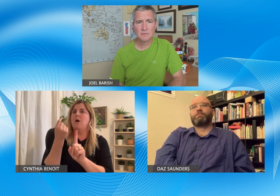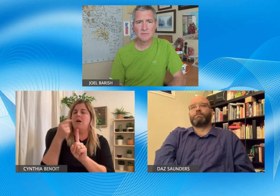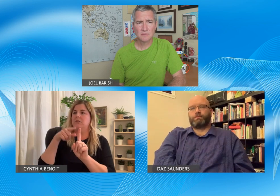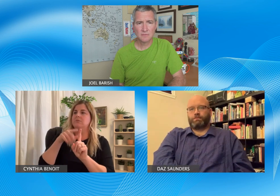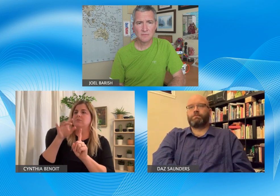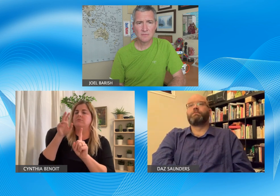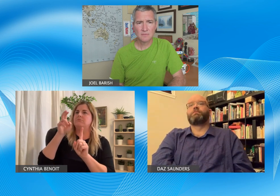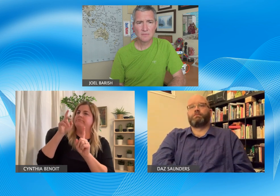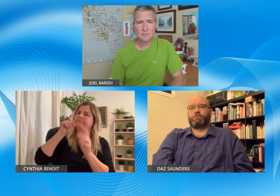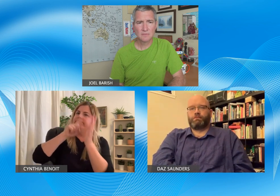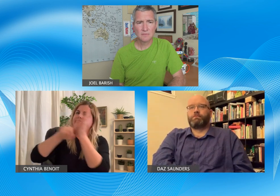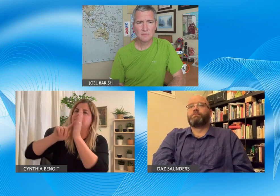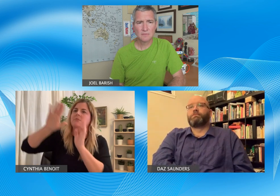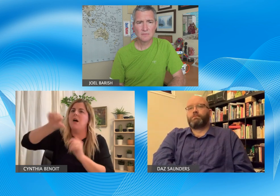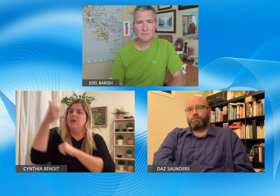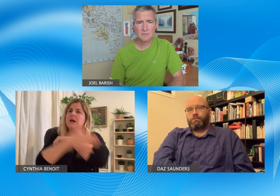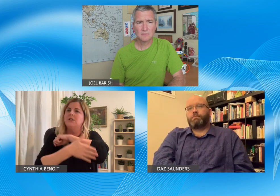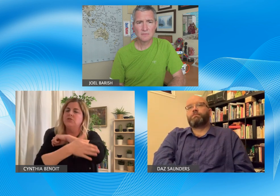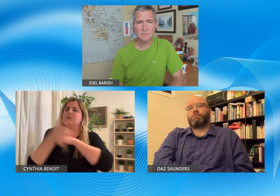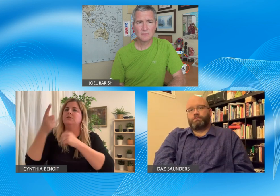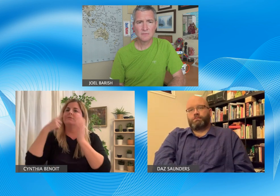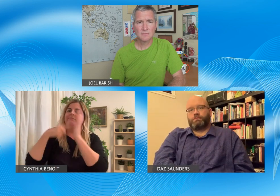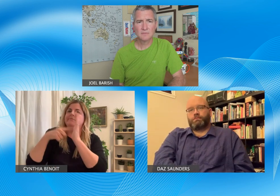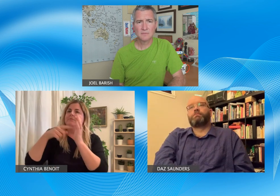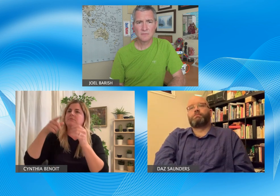to be able to compare with other countries.